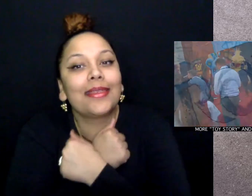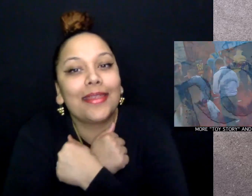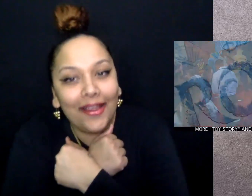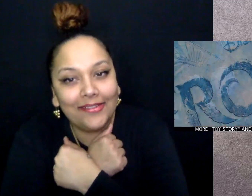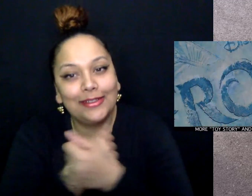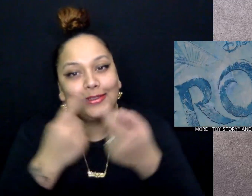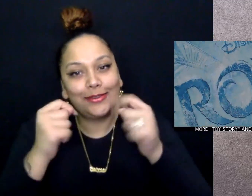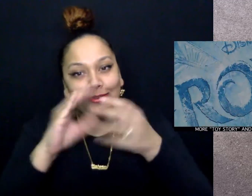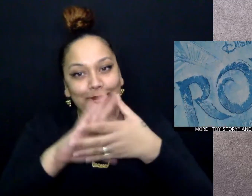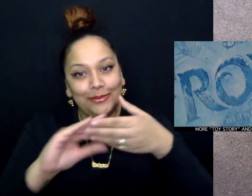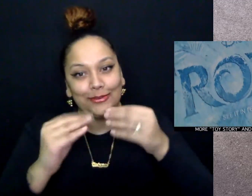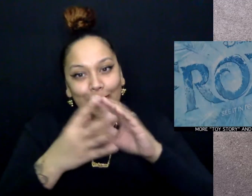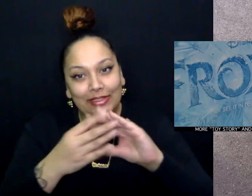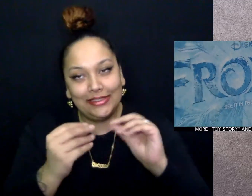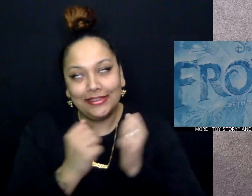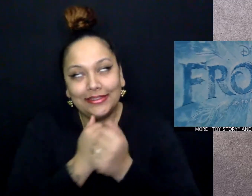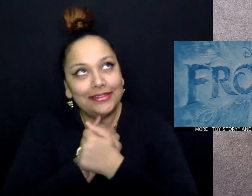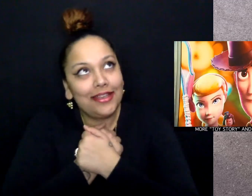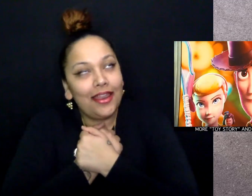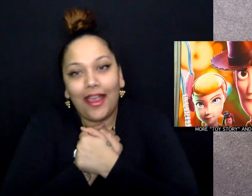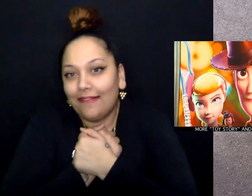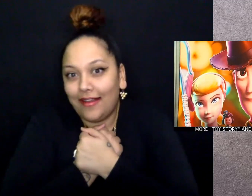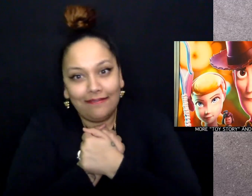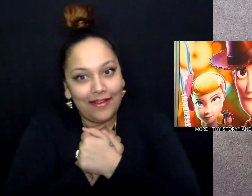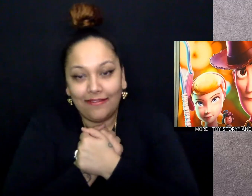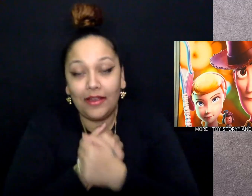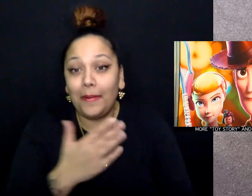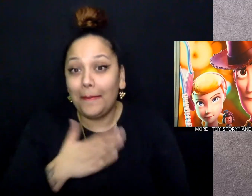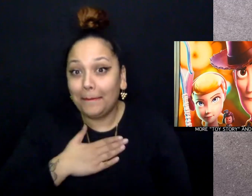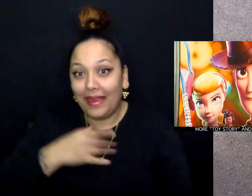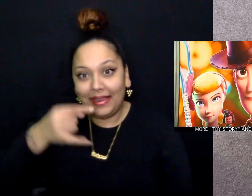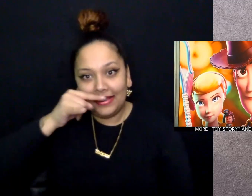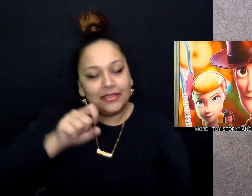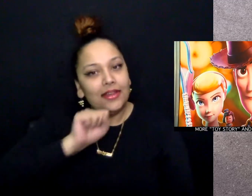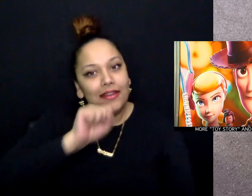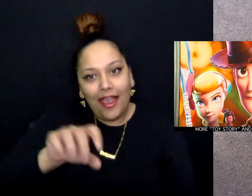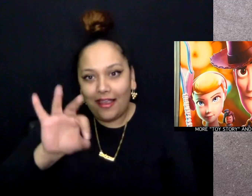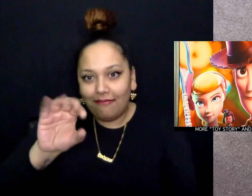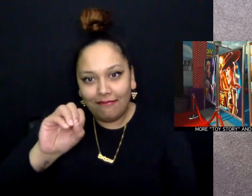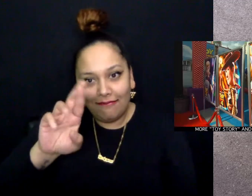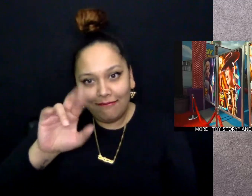His family reportedly told media Outlets that he died at his home in Los Angeles Saturday.